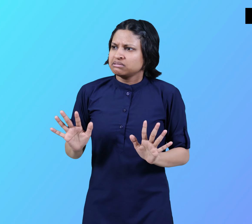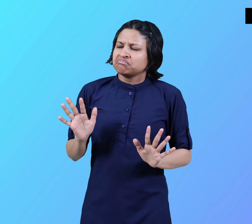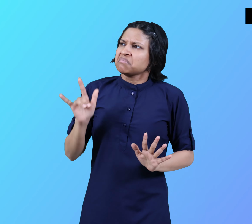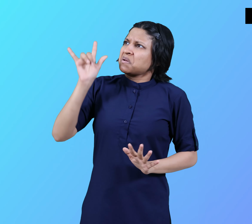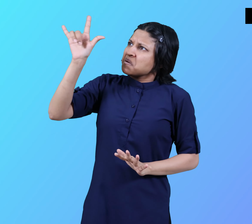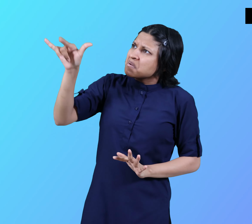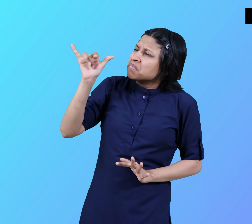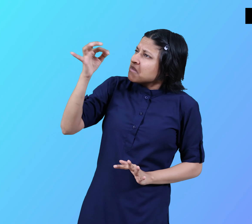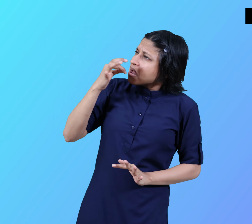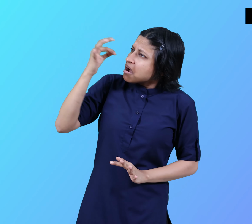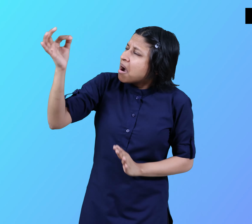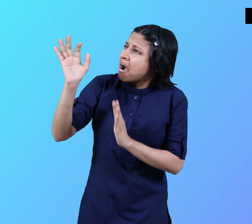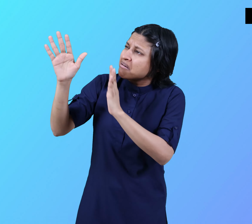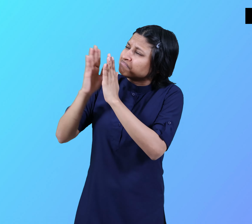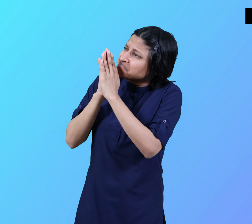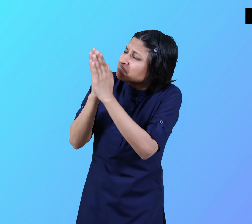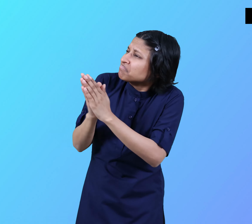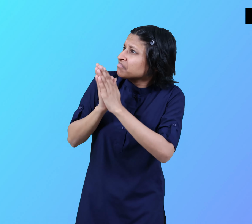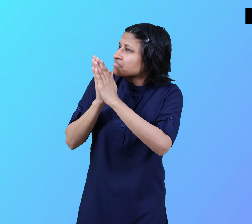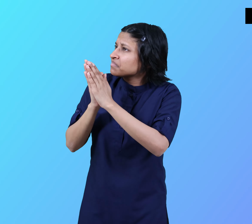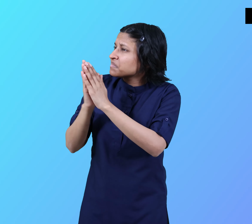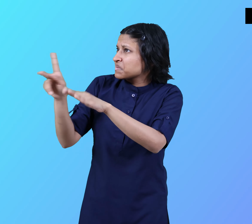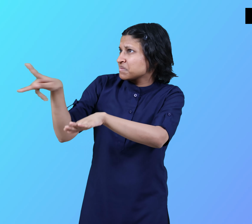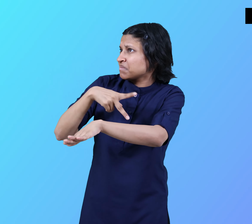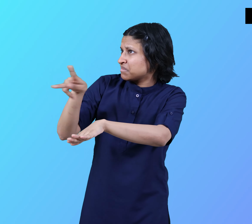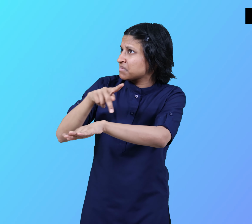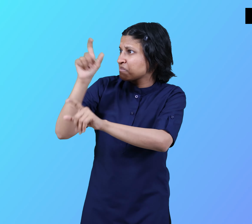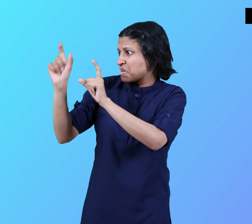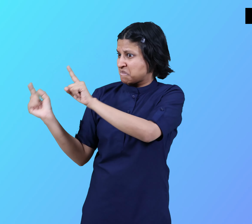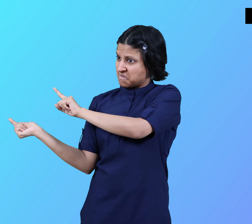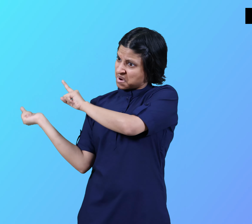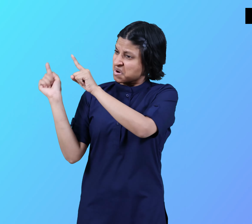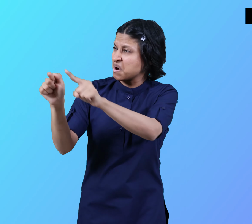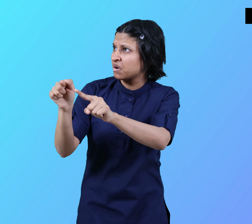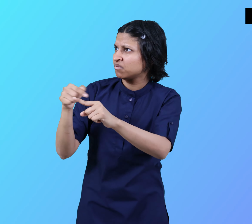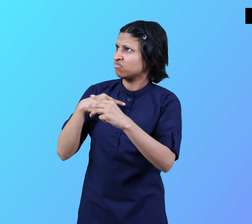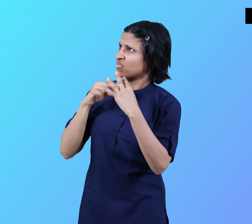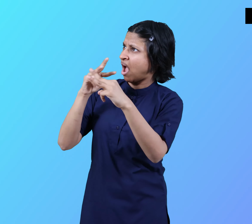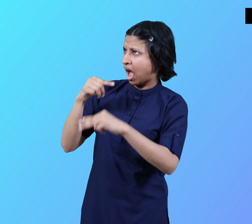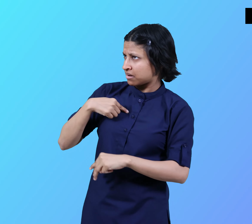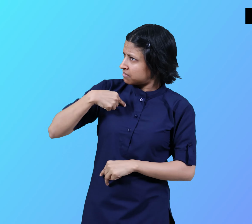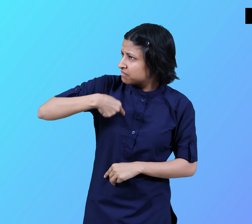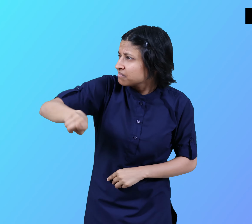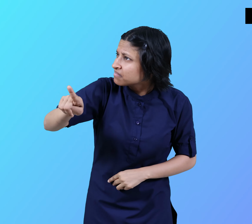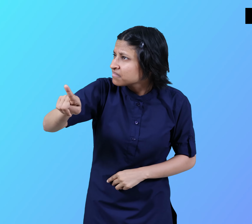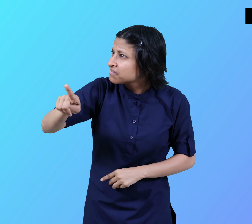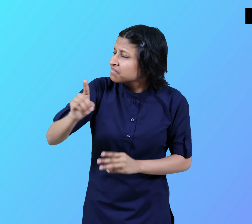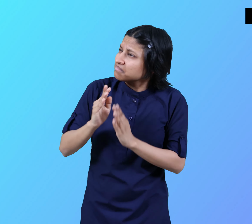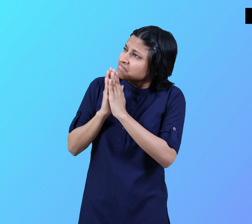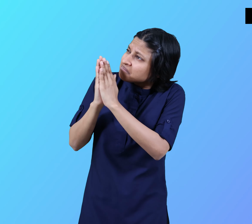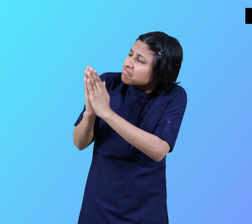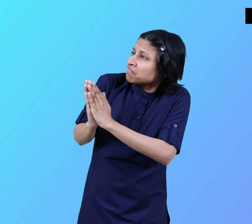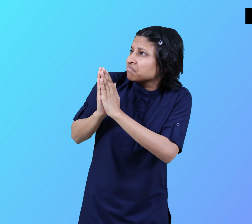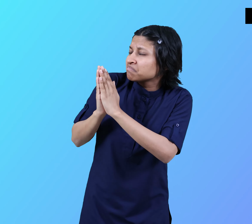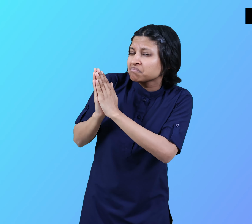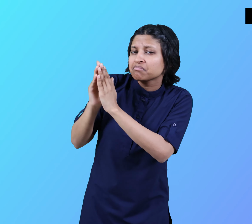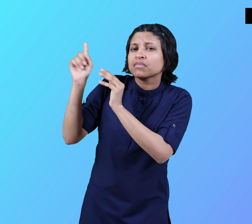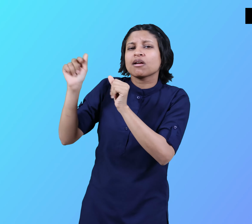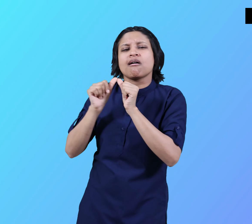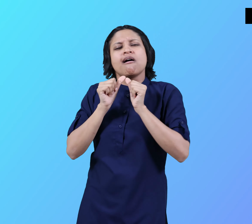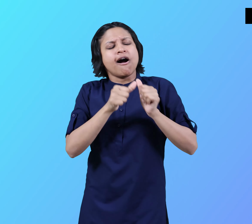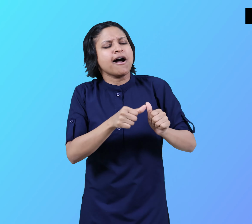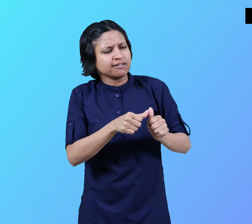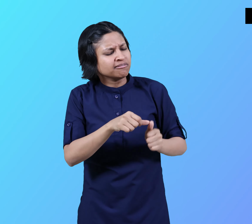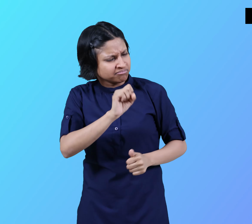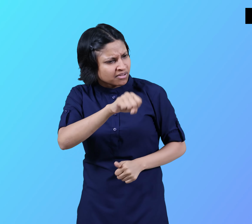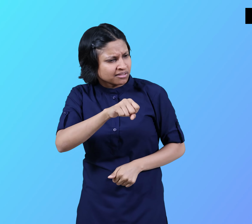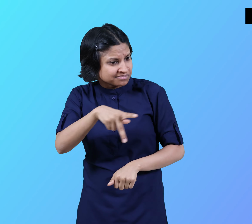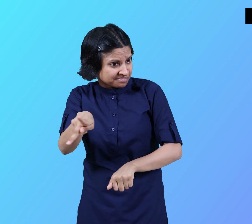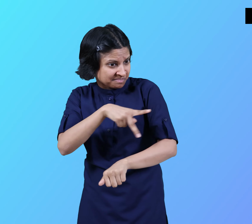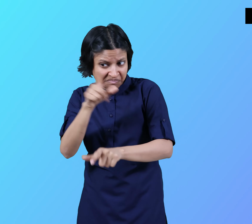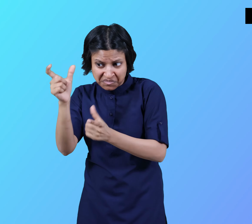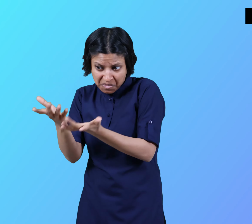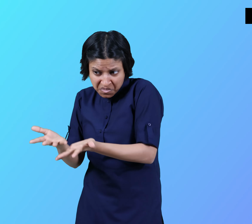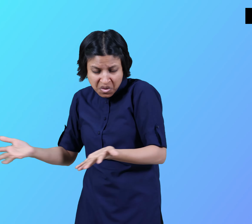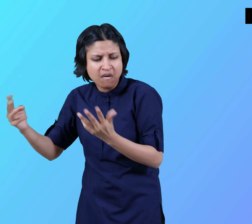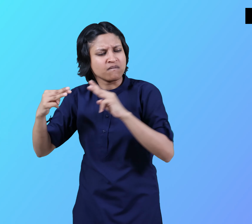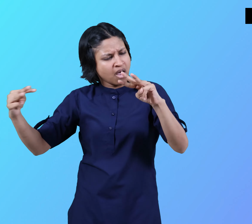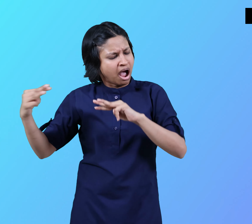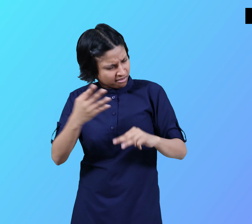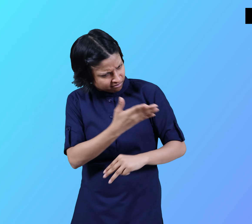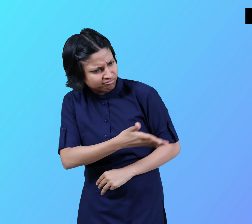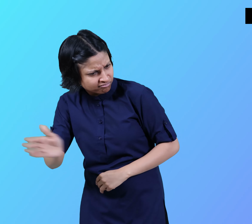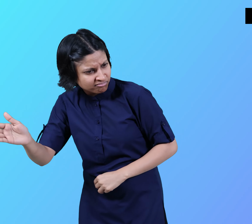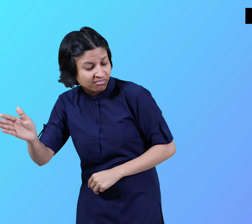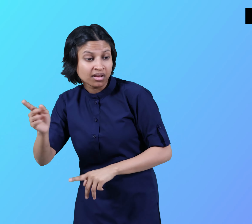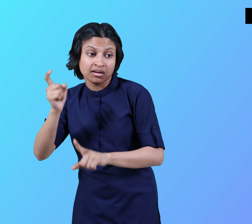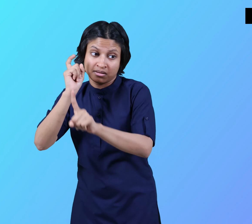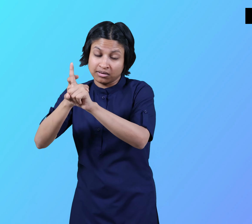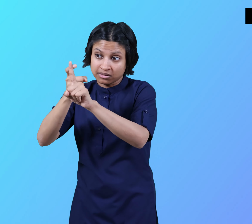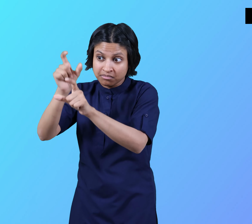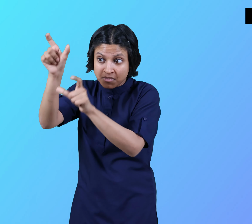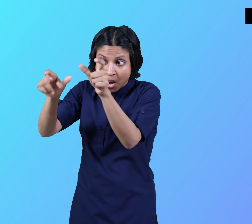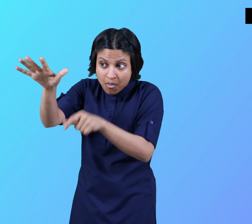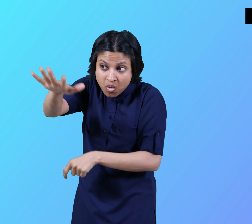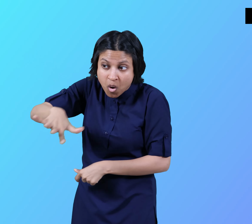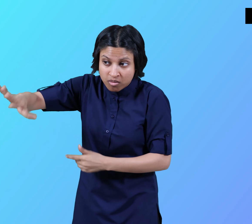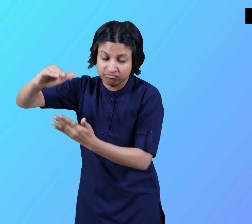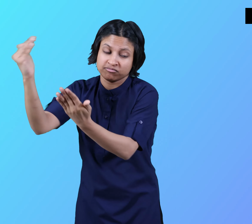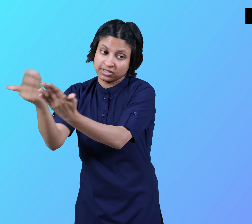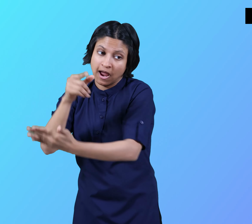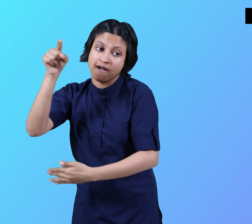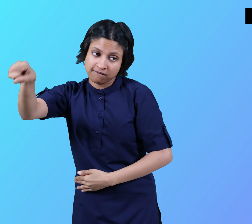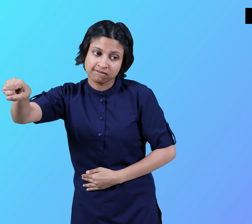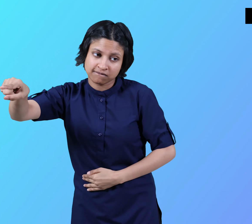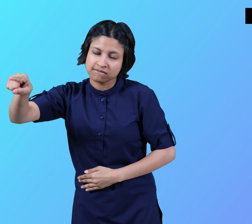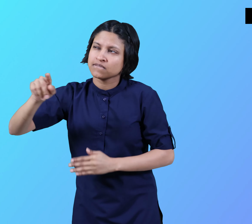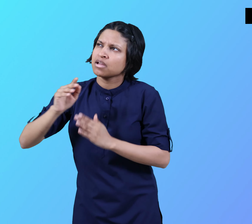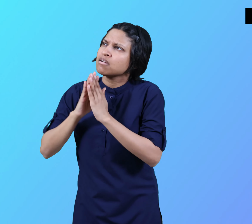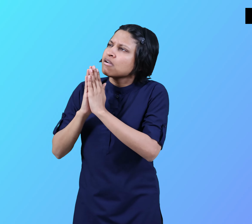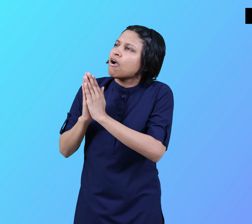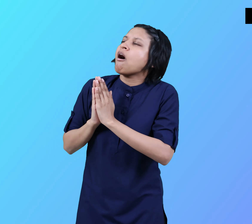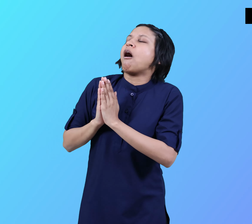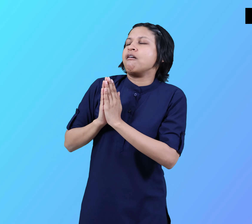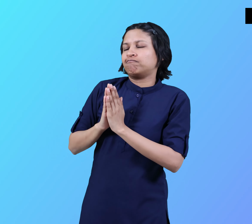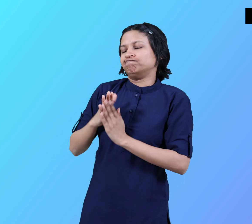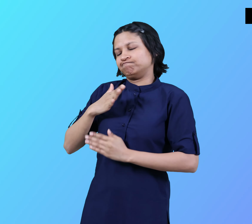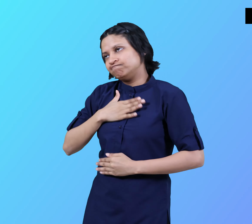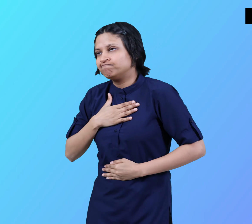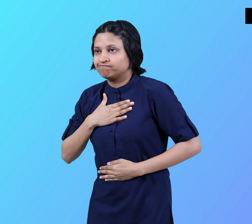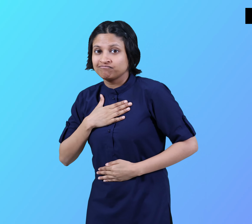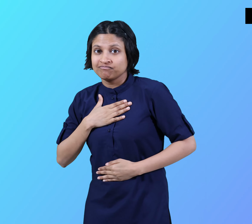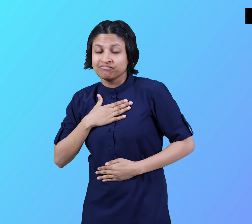David asked the LORD, “Should I go and fight these Philistines?” The LORD answered David, “Yes, go and attack the Philistines. Save Keilah.”